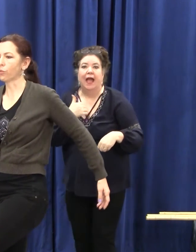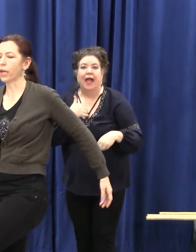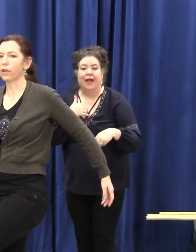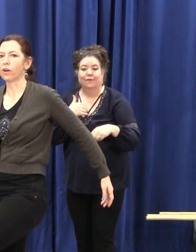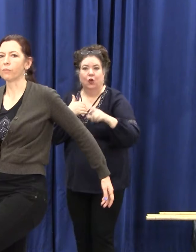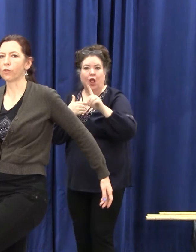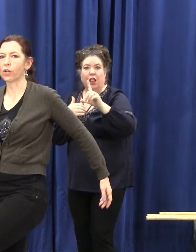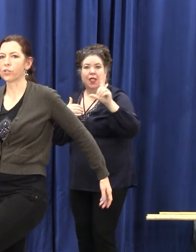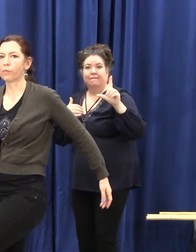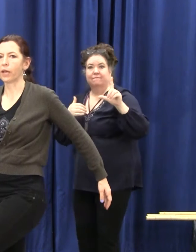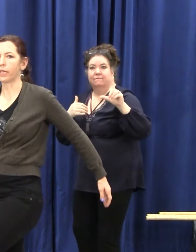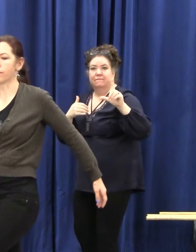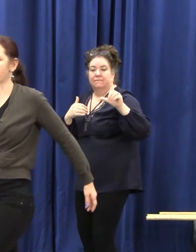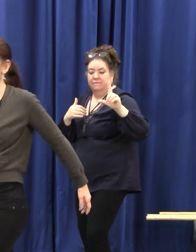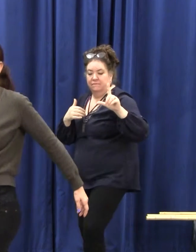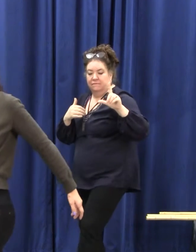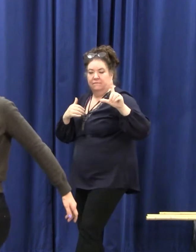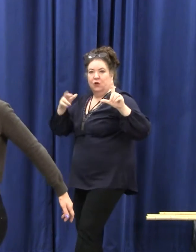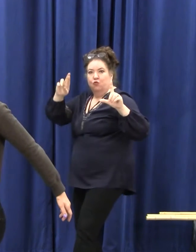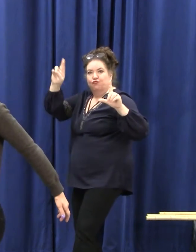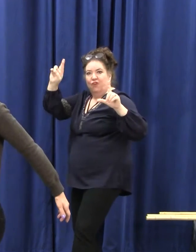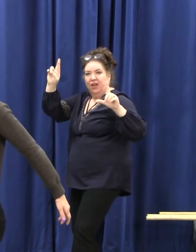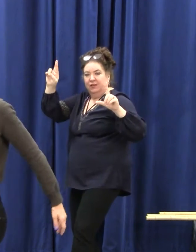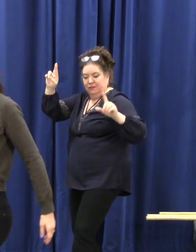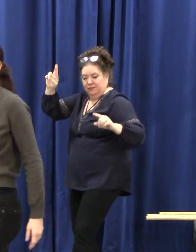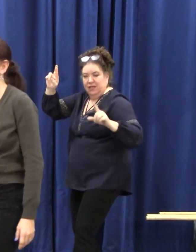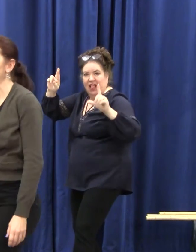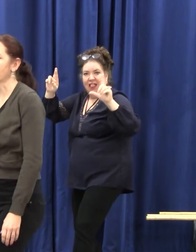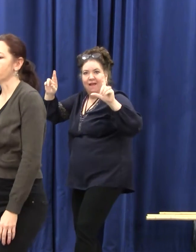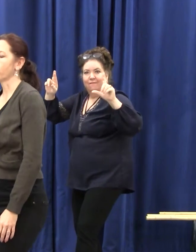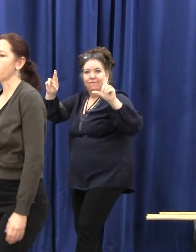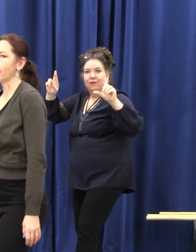your right arm across your body, as if you were going to take a big step and you're going